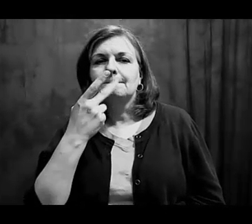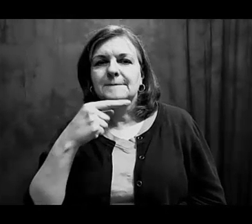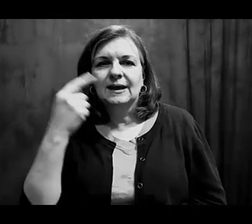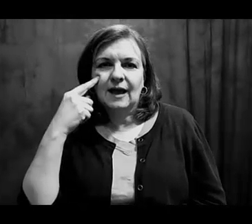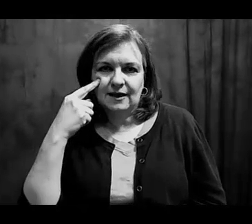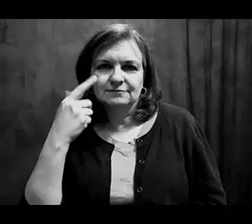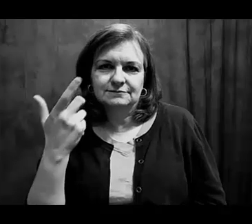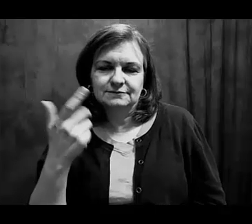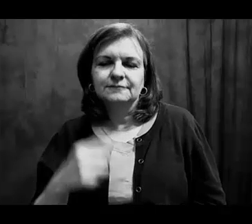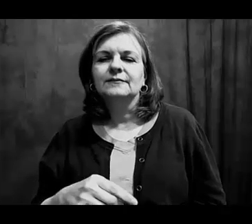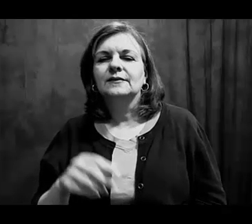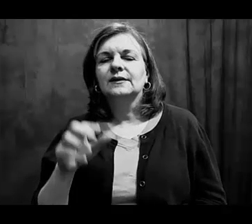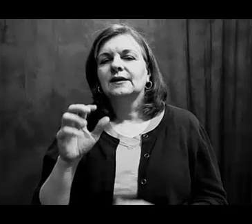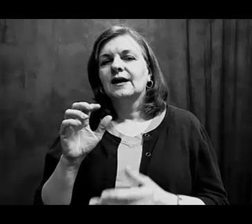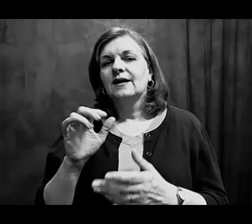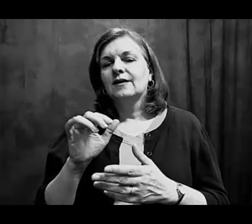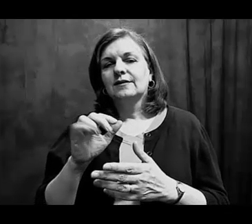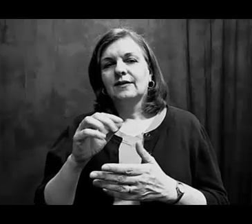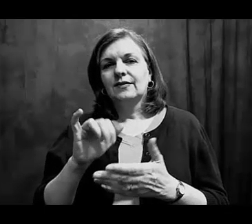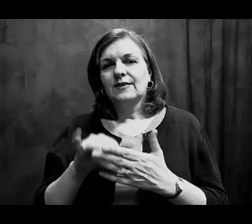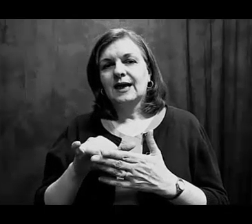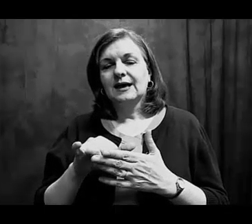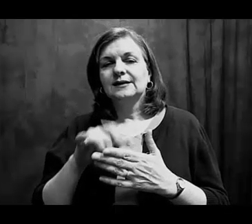so this is literally an infection